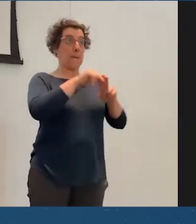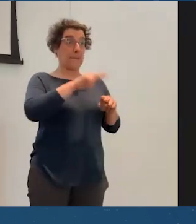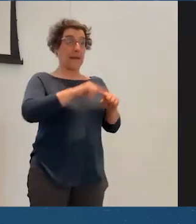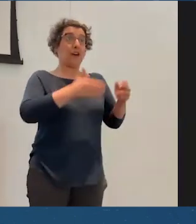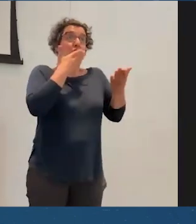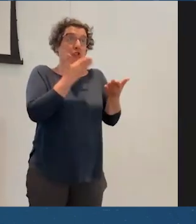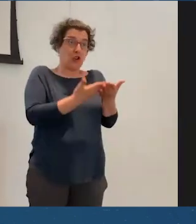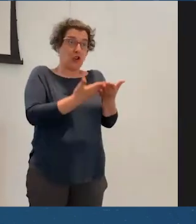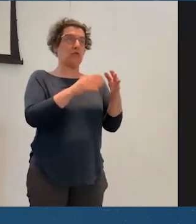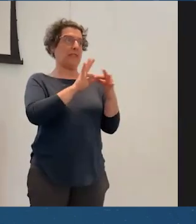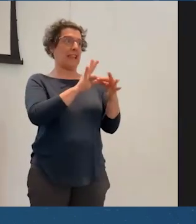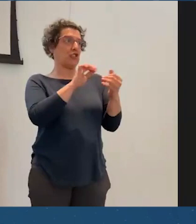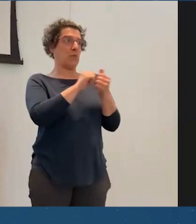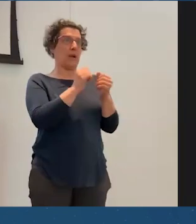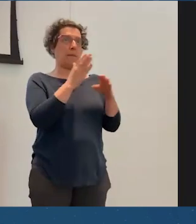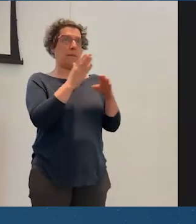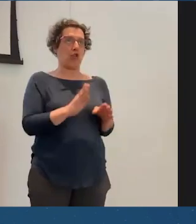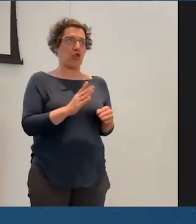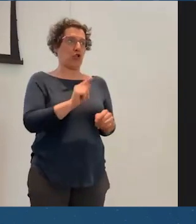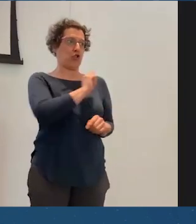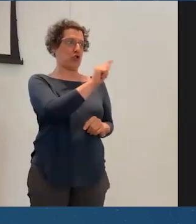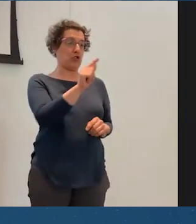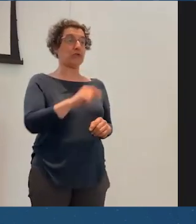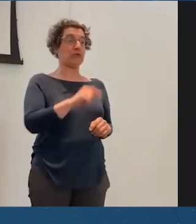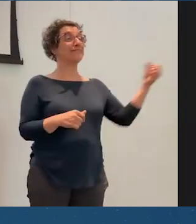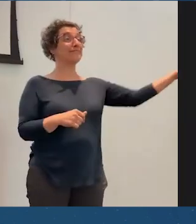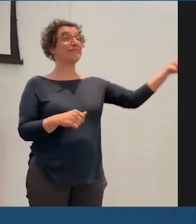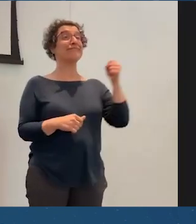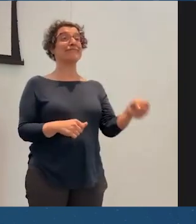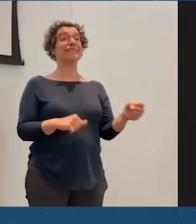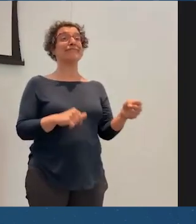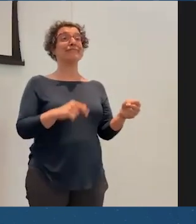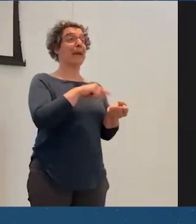partners, that we are not just bringing them in to help